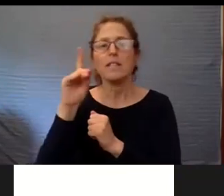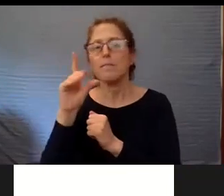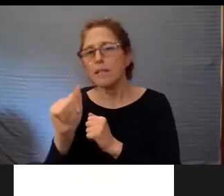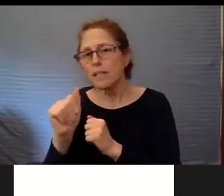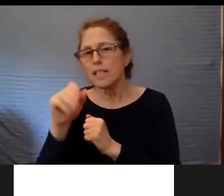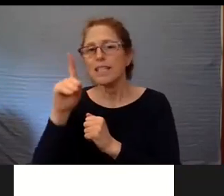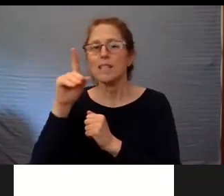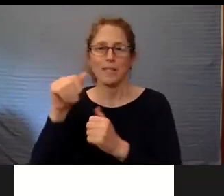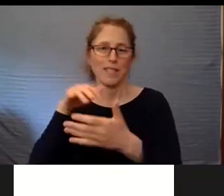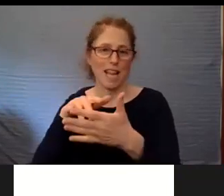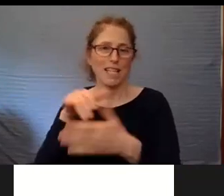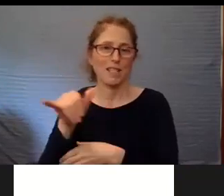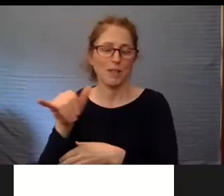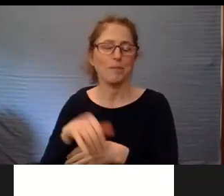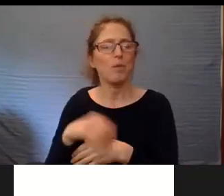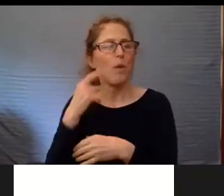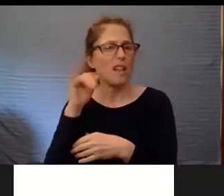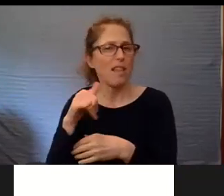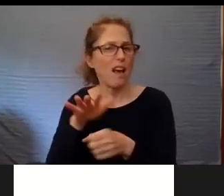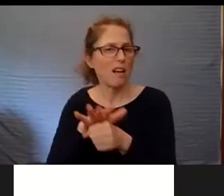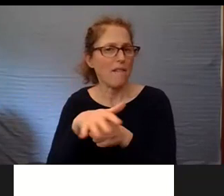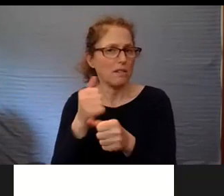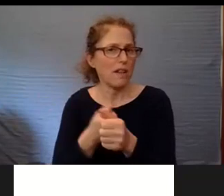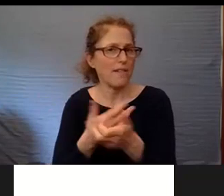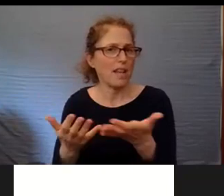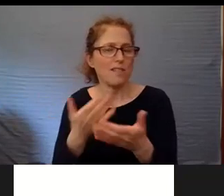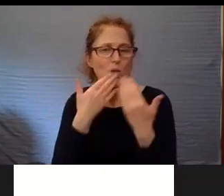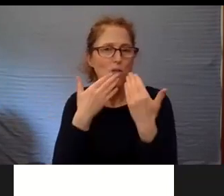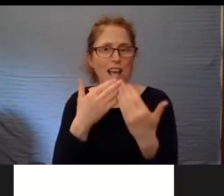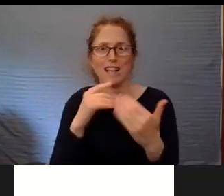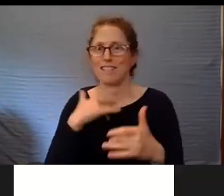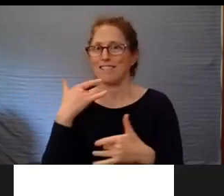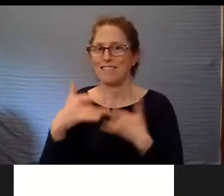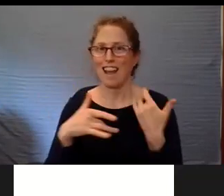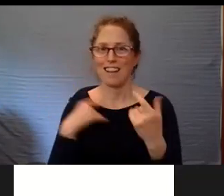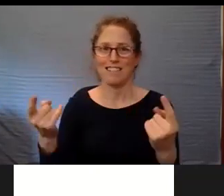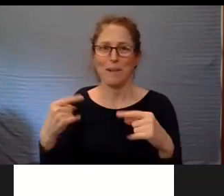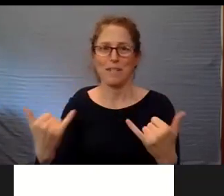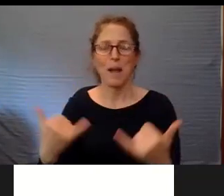I think that pretty much covers it. Thanks. Really excited to be here.